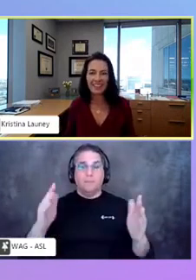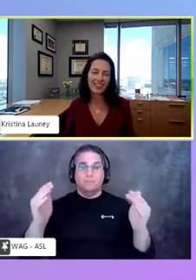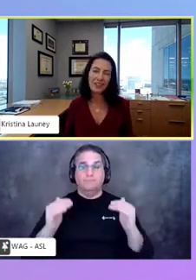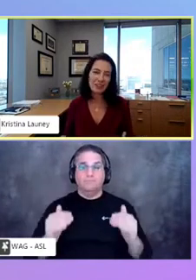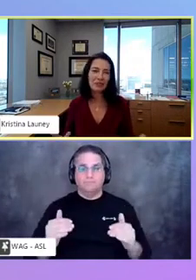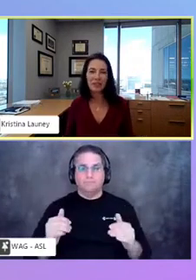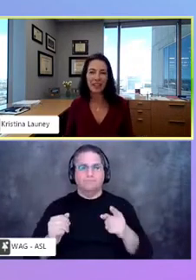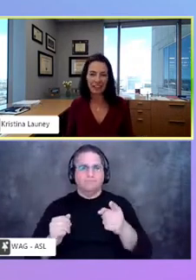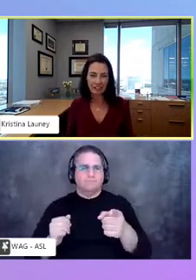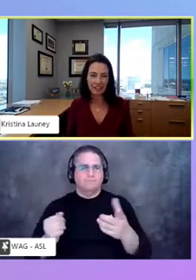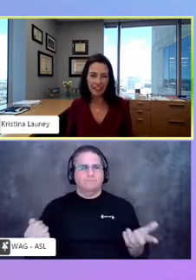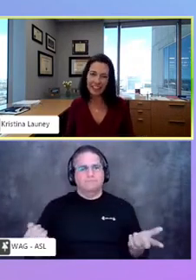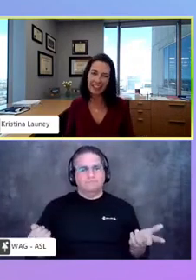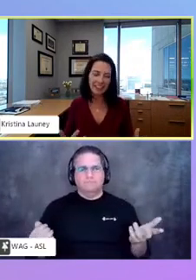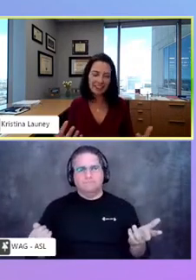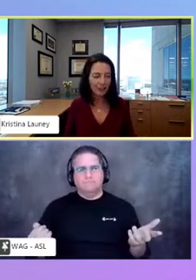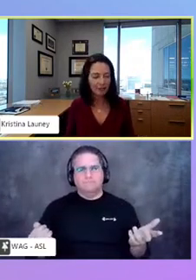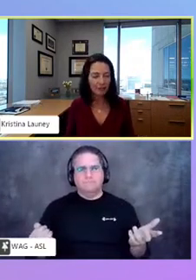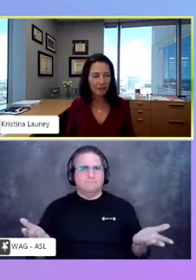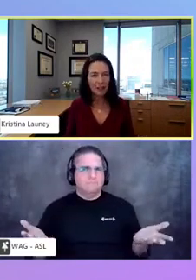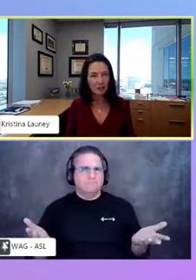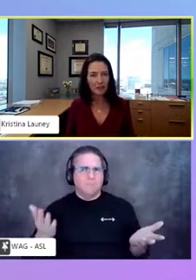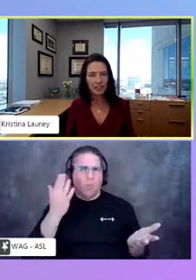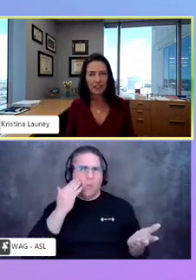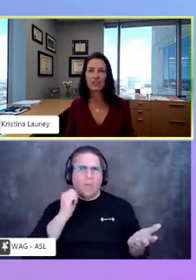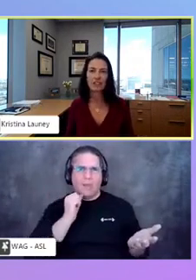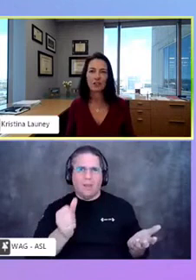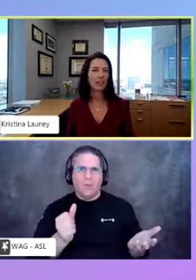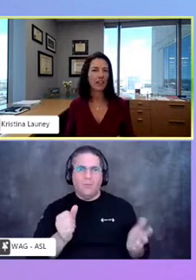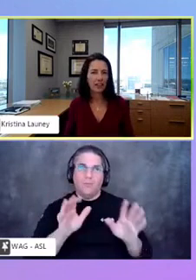type three of the ADA at this time.